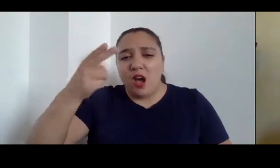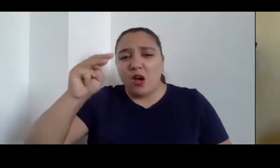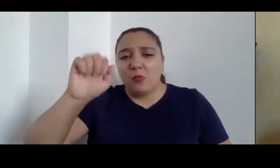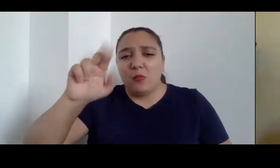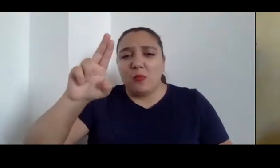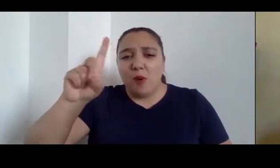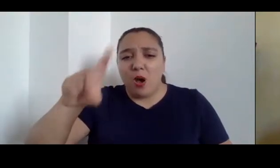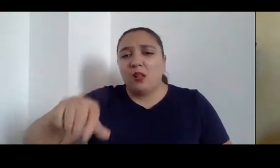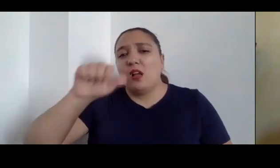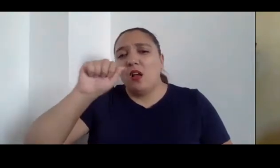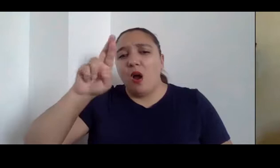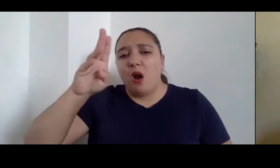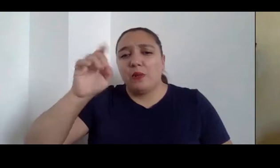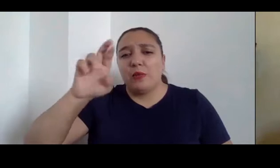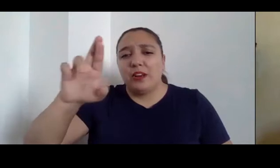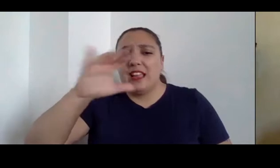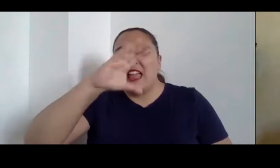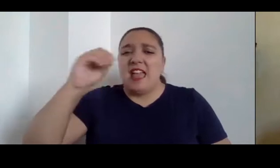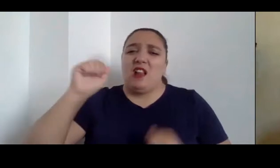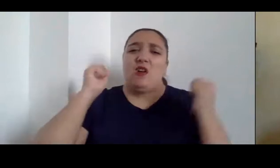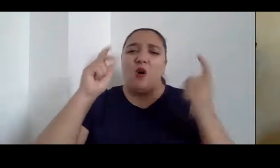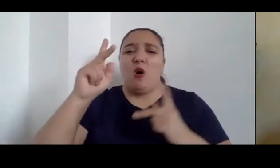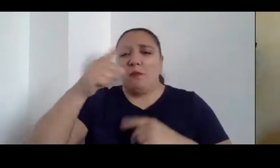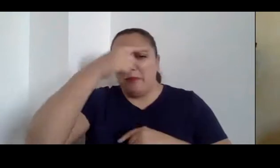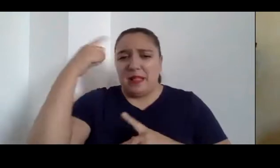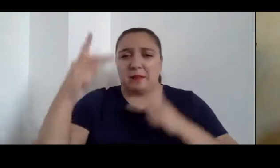taken by the actions of white people, institutions and systems